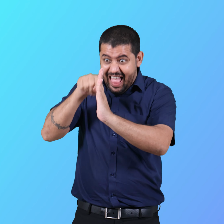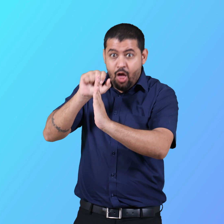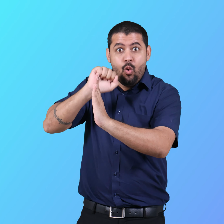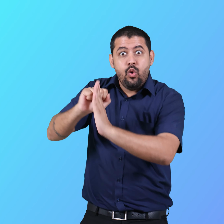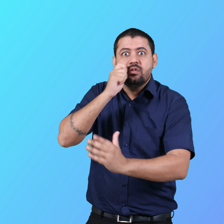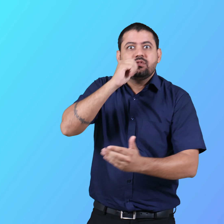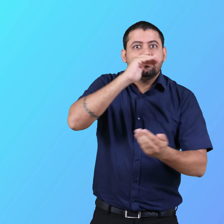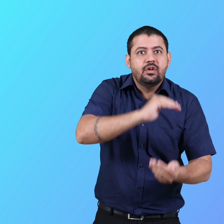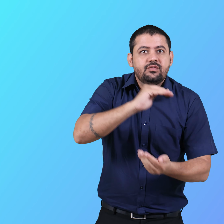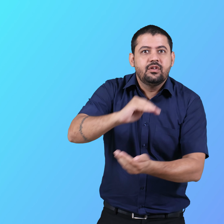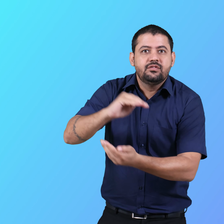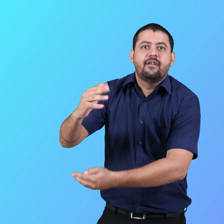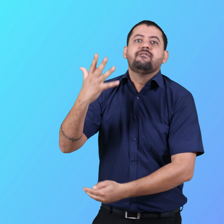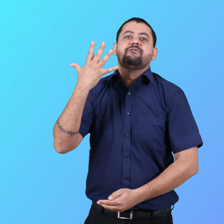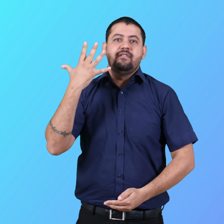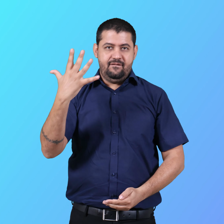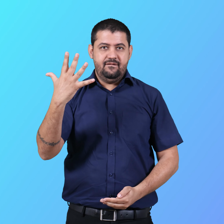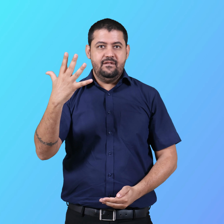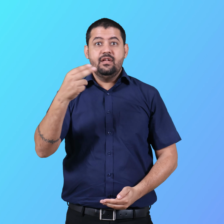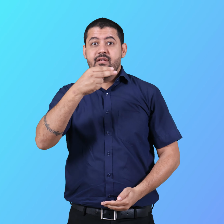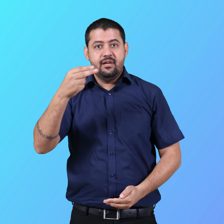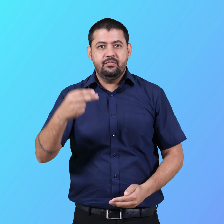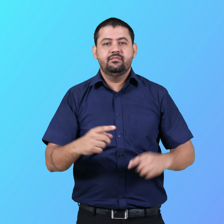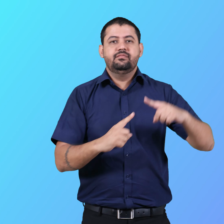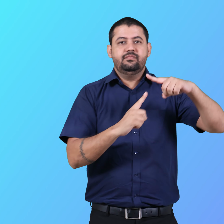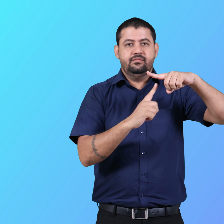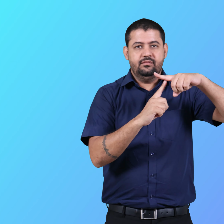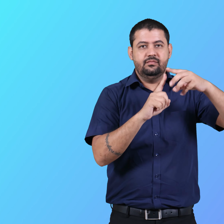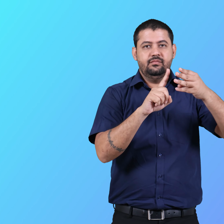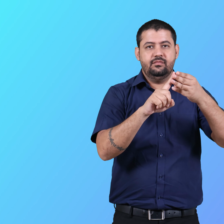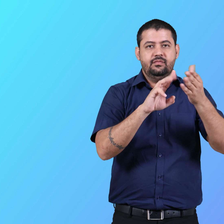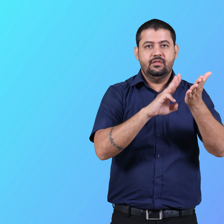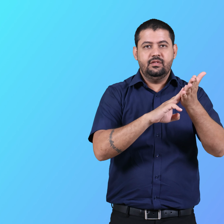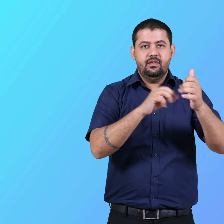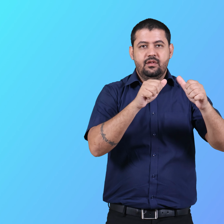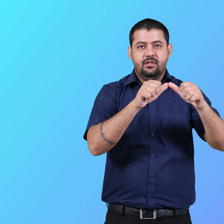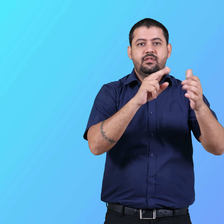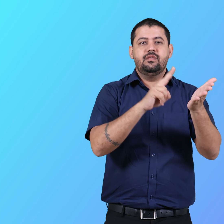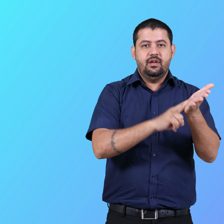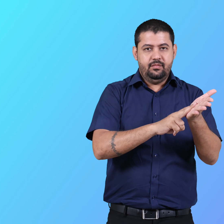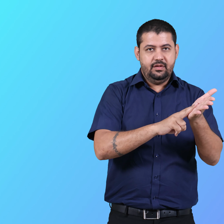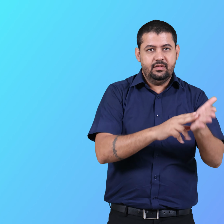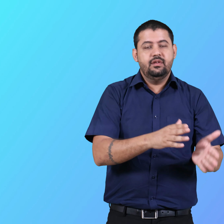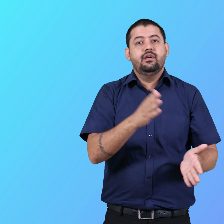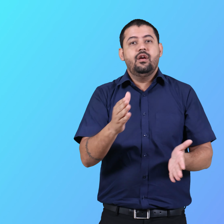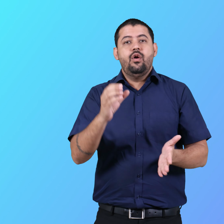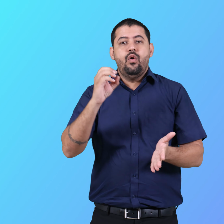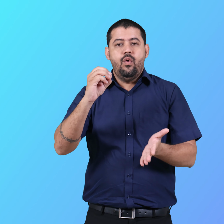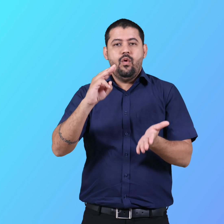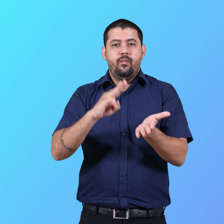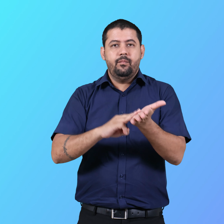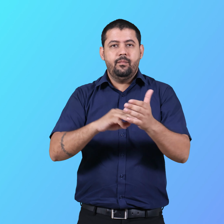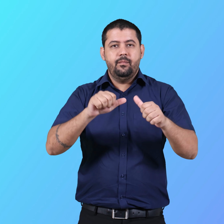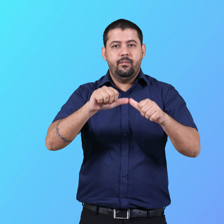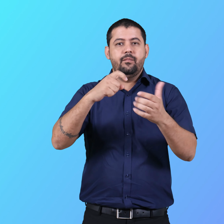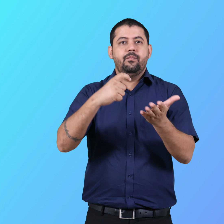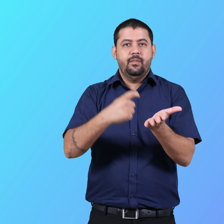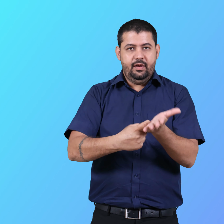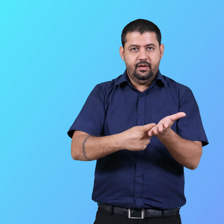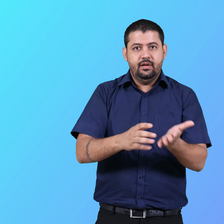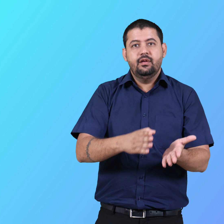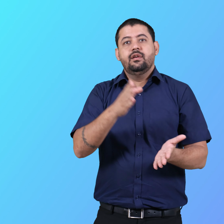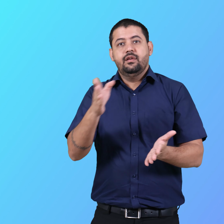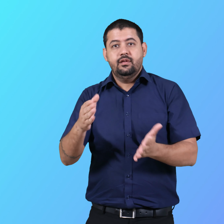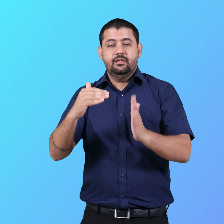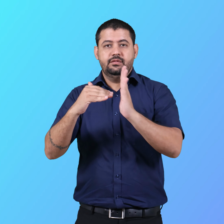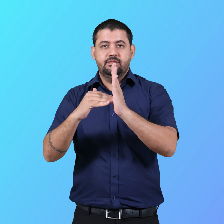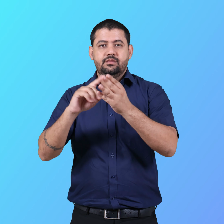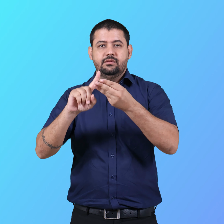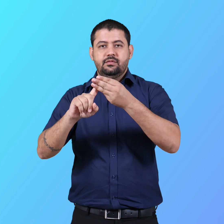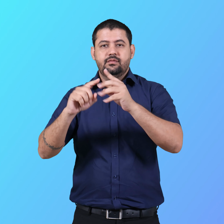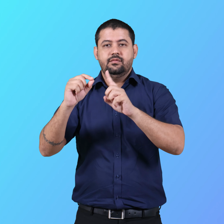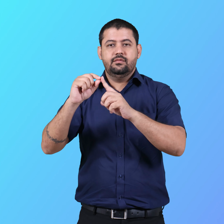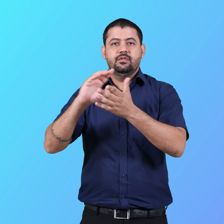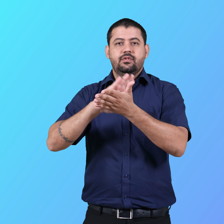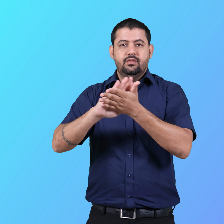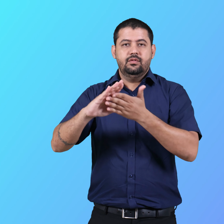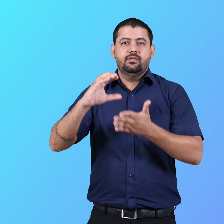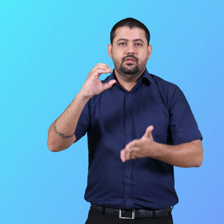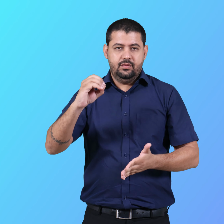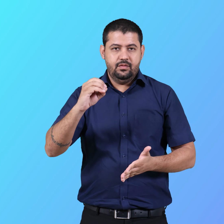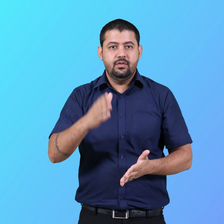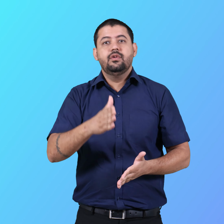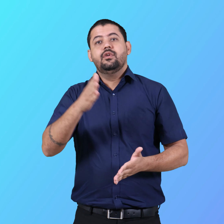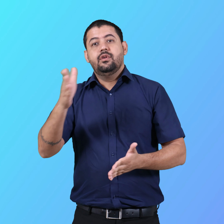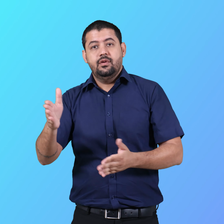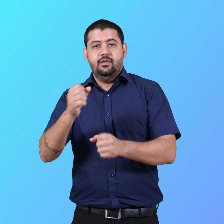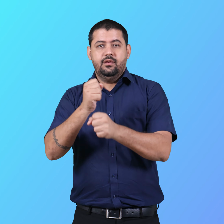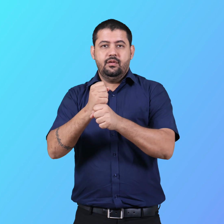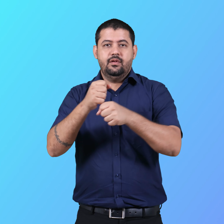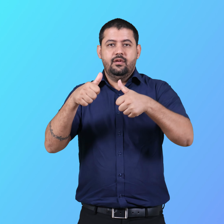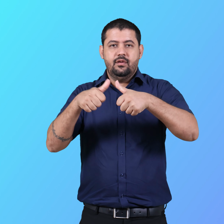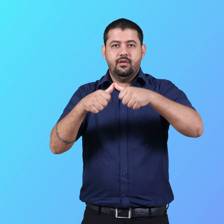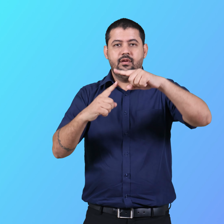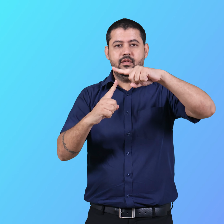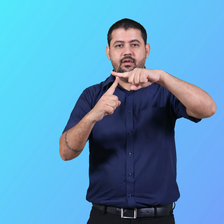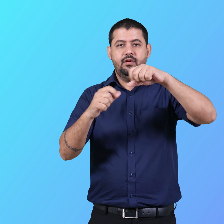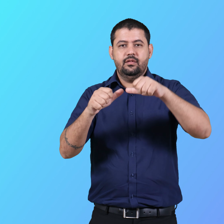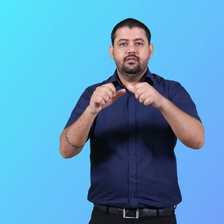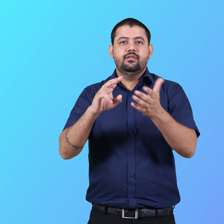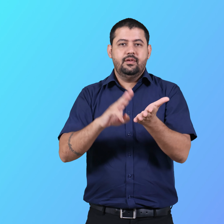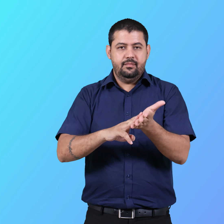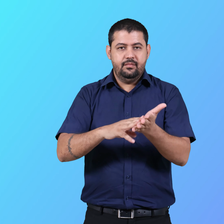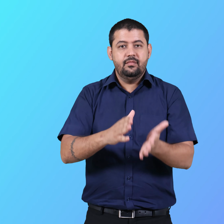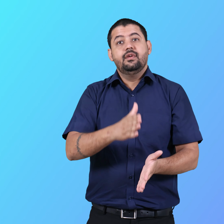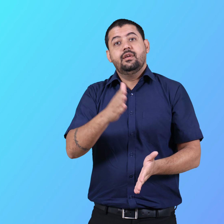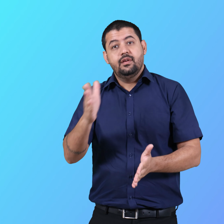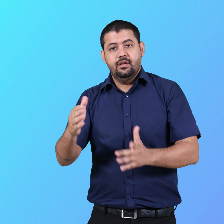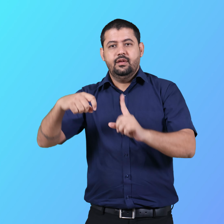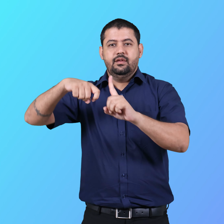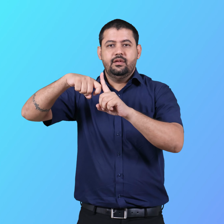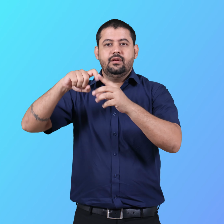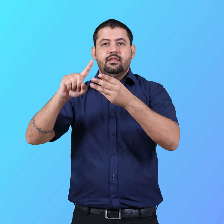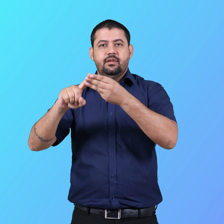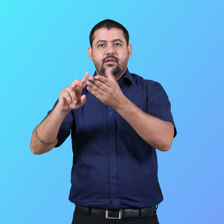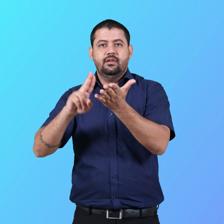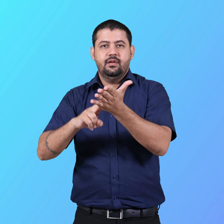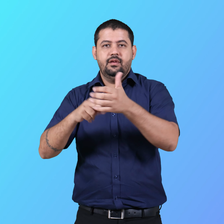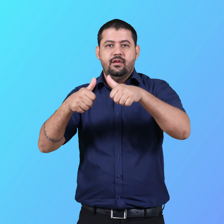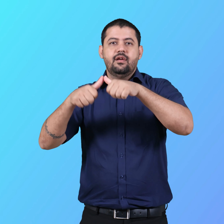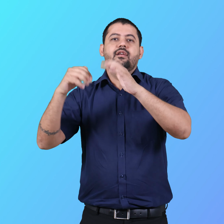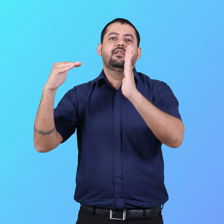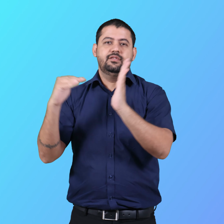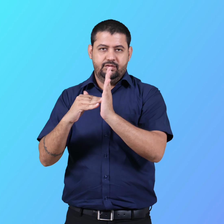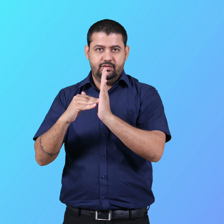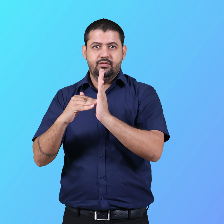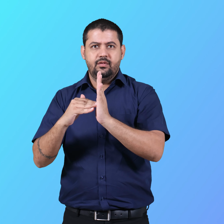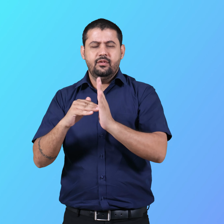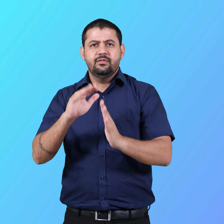Eliphaz had five sons: Teman, Omar, Zepho, Gatam and Kenaz.